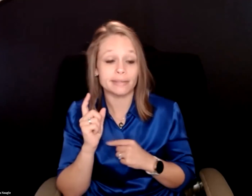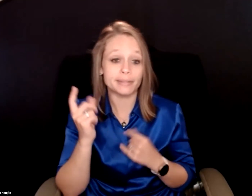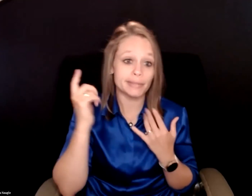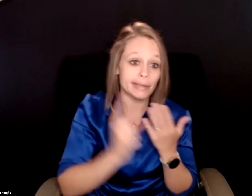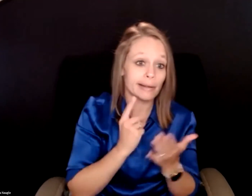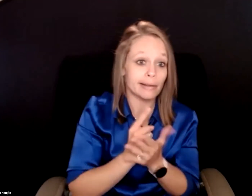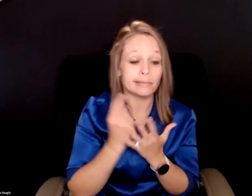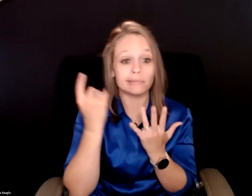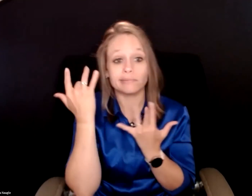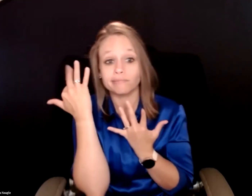, they have already changed their mind and they are leaving.